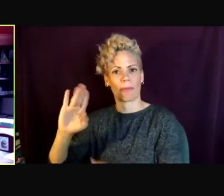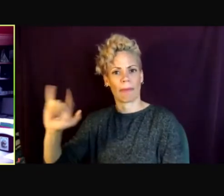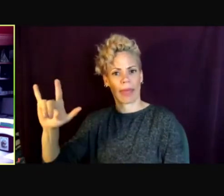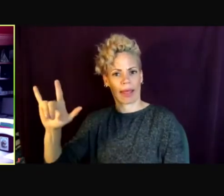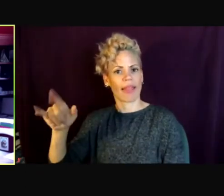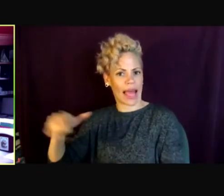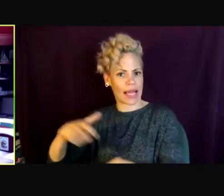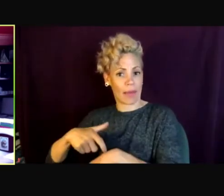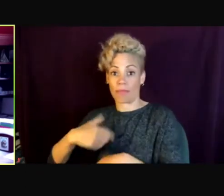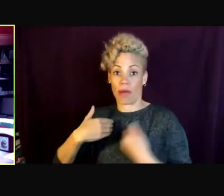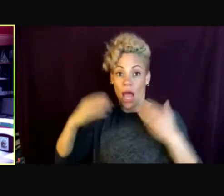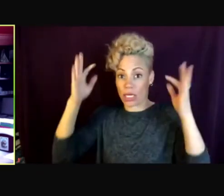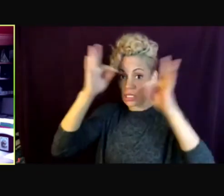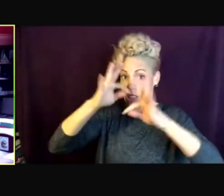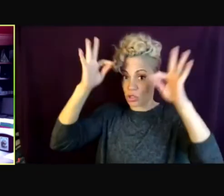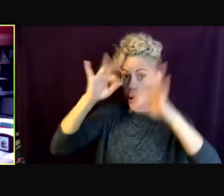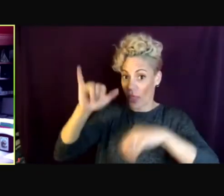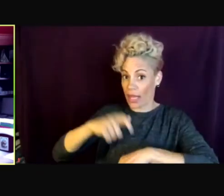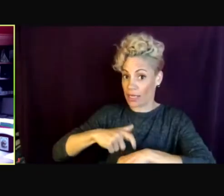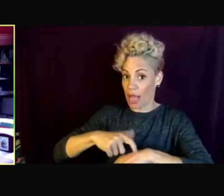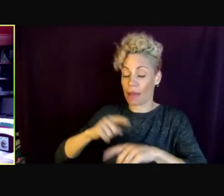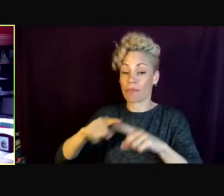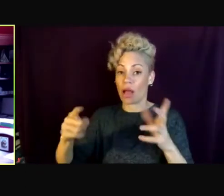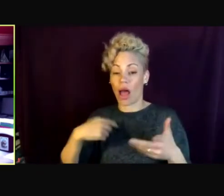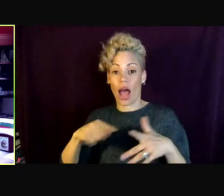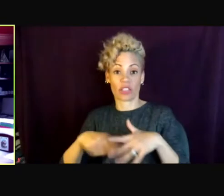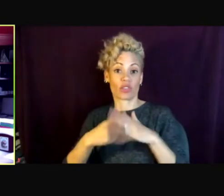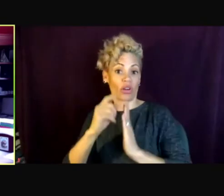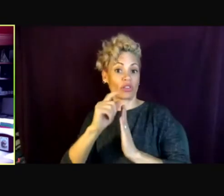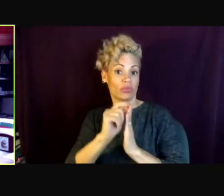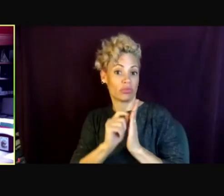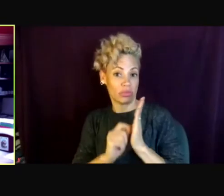But I started developing this and decided that